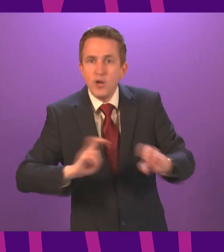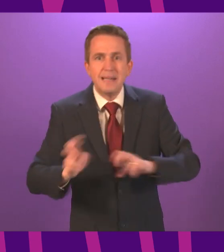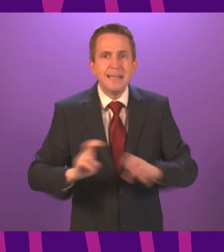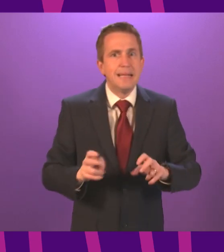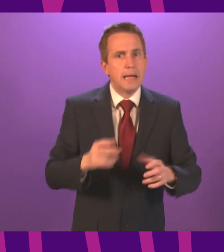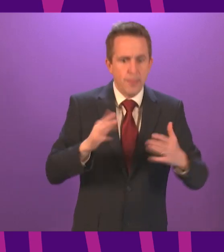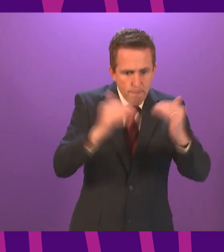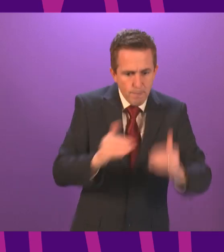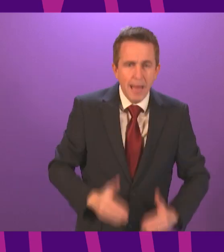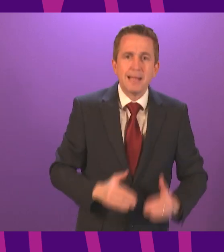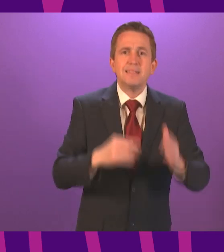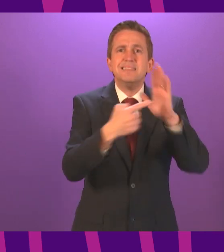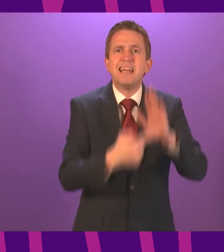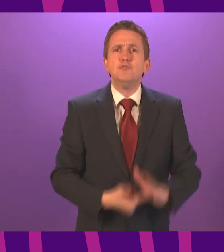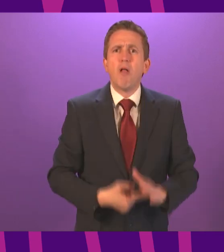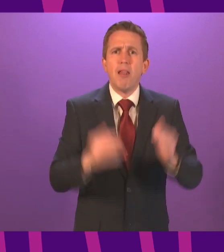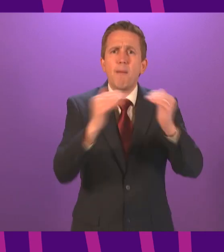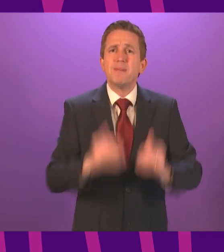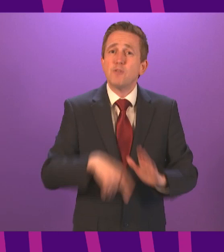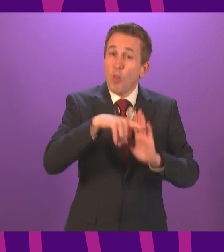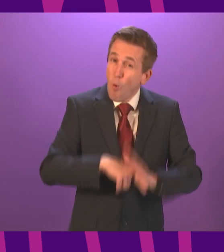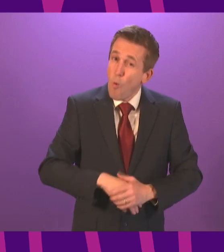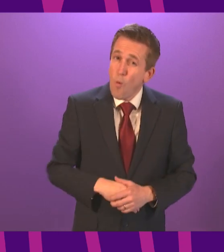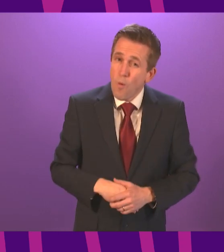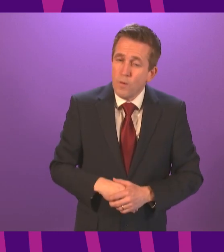The First Minister (Nicola Sturgeon): I will do my best, as I have done every single